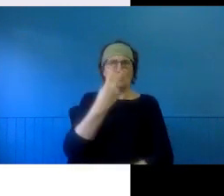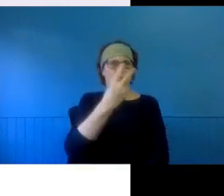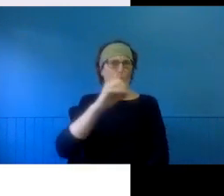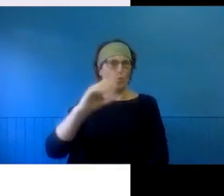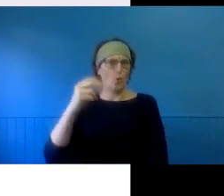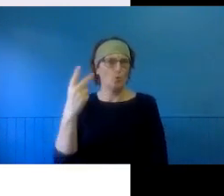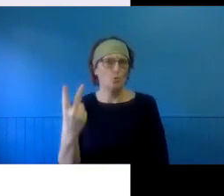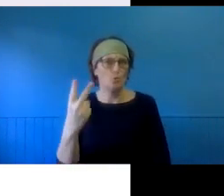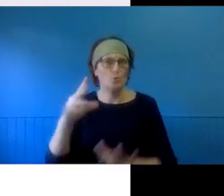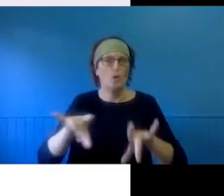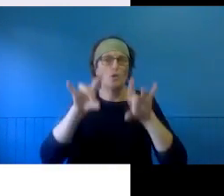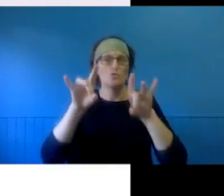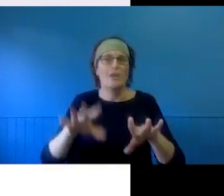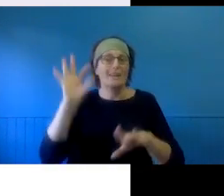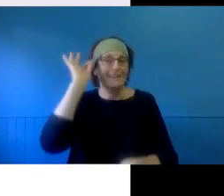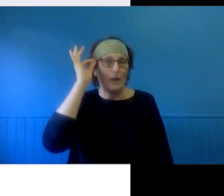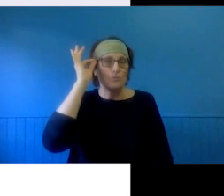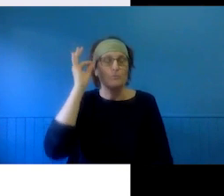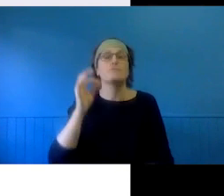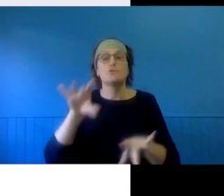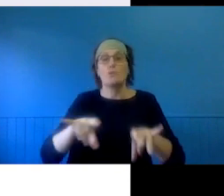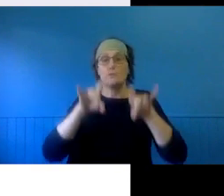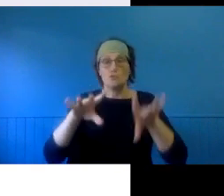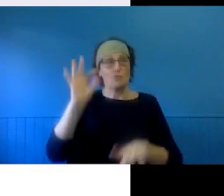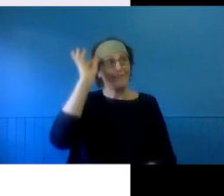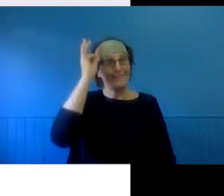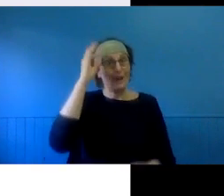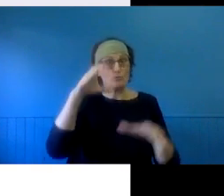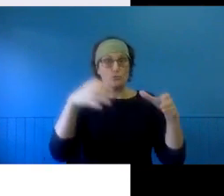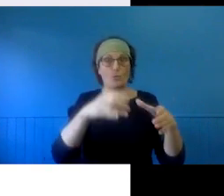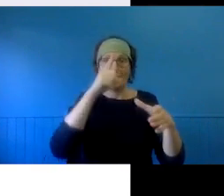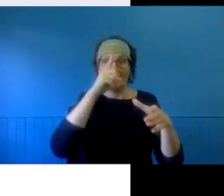something that the Australia Council has been able to develop as an